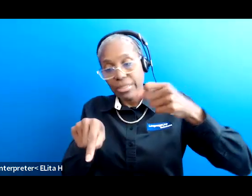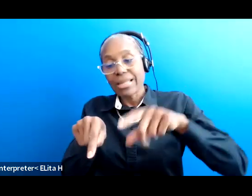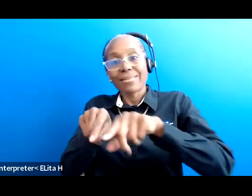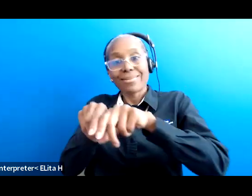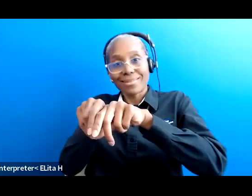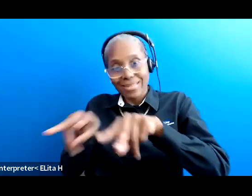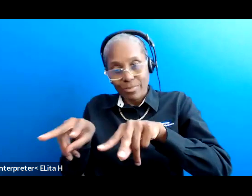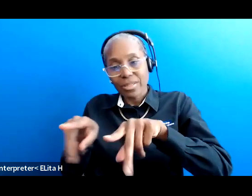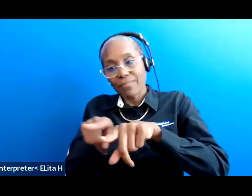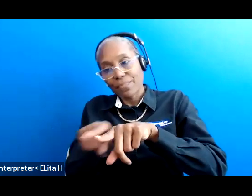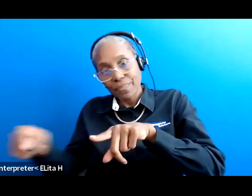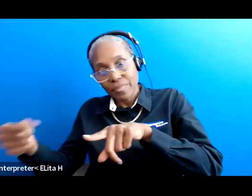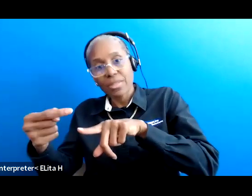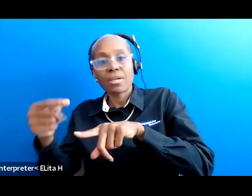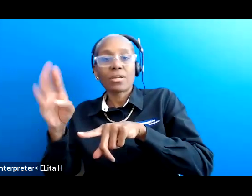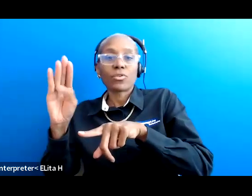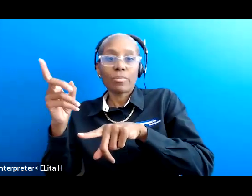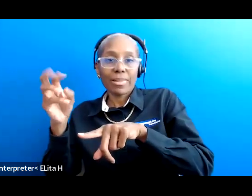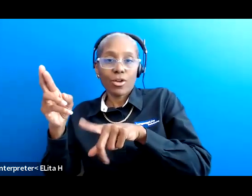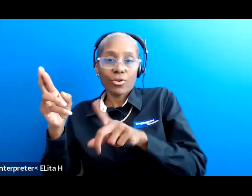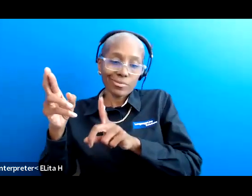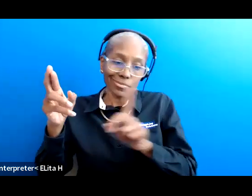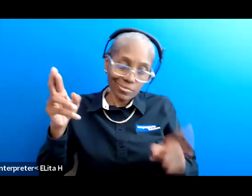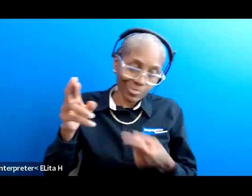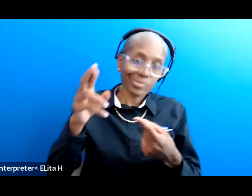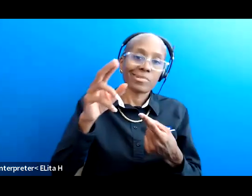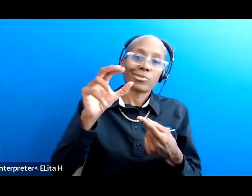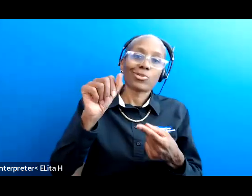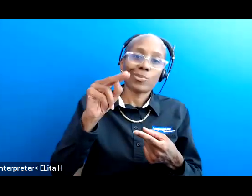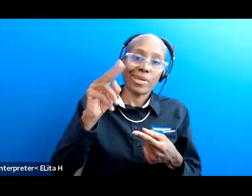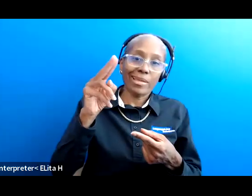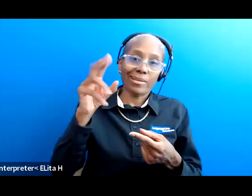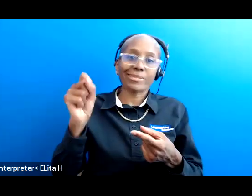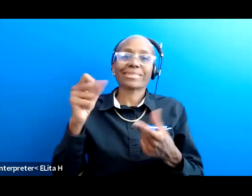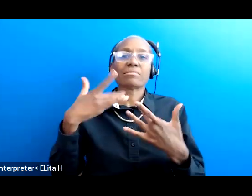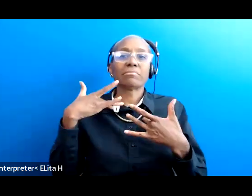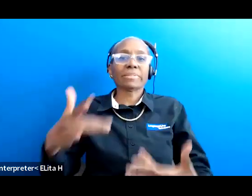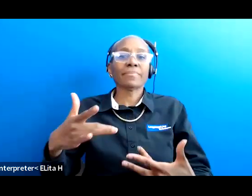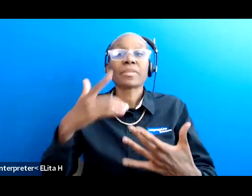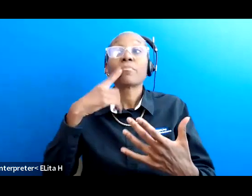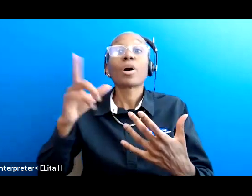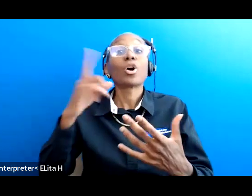If you have to do the digital stim, but you know that you have to go, to go, those are all good things.